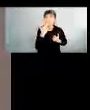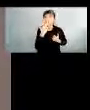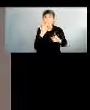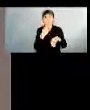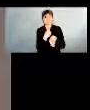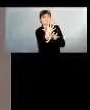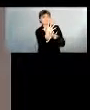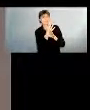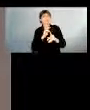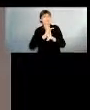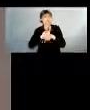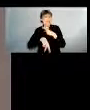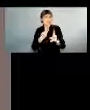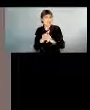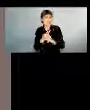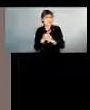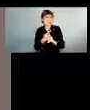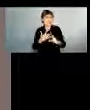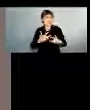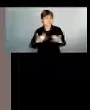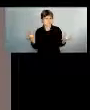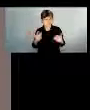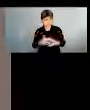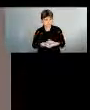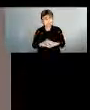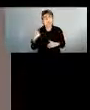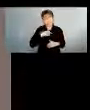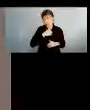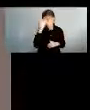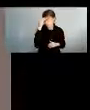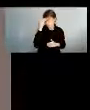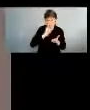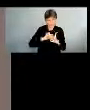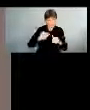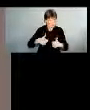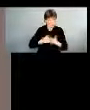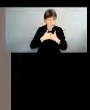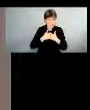We understand that it will be really difficult to plan projects with any certainty, but it’s